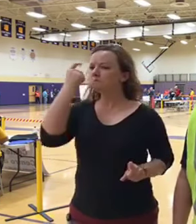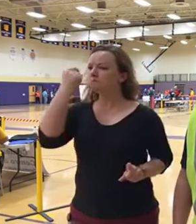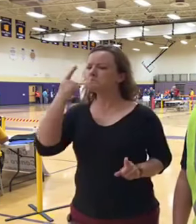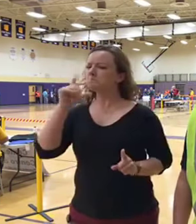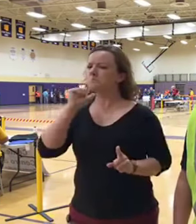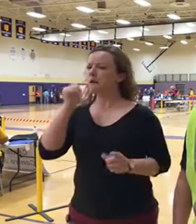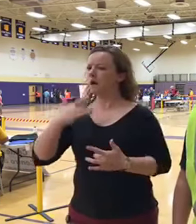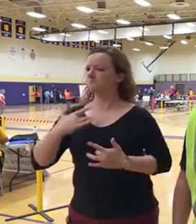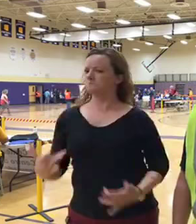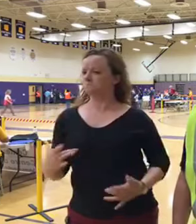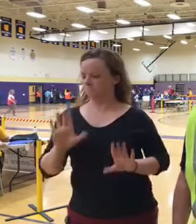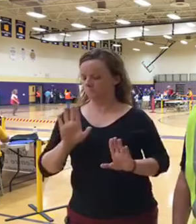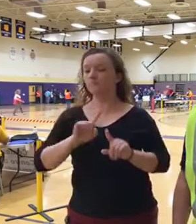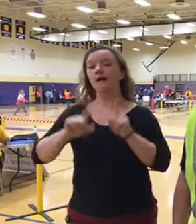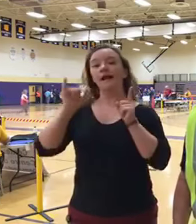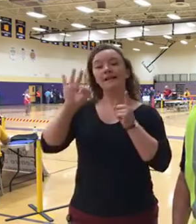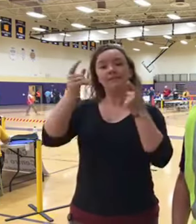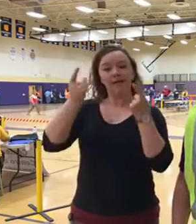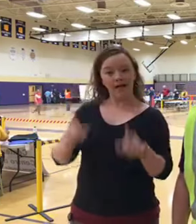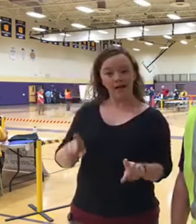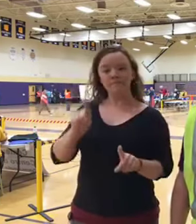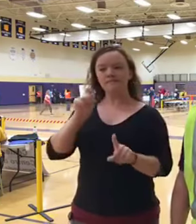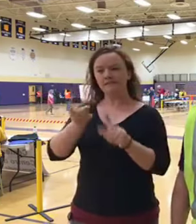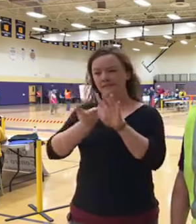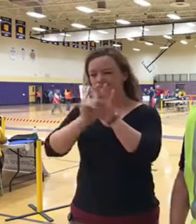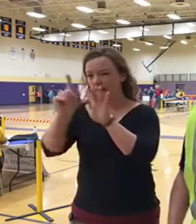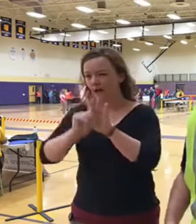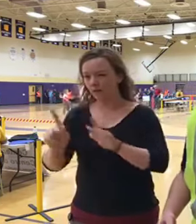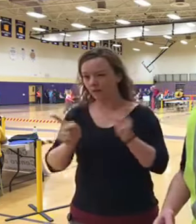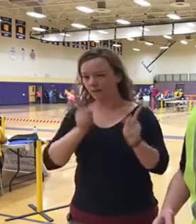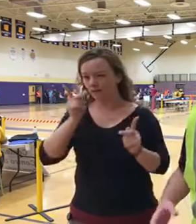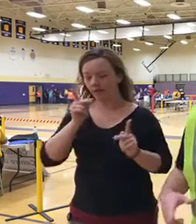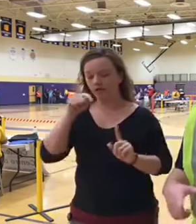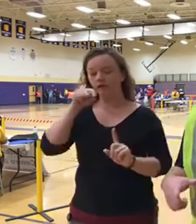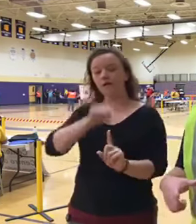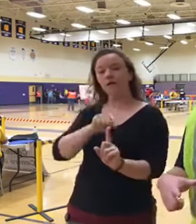within the ten mile emergency planning zone, which is the ten mile radius